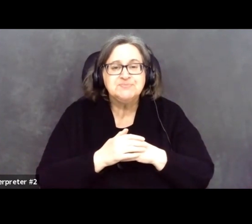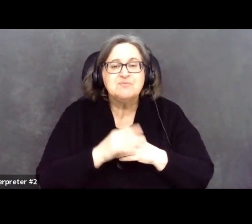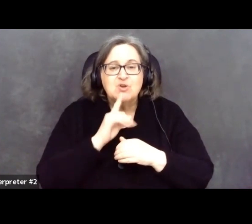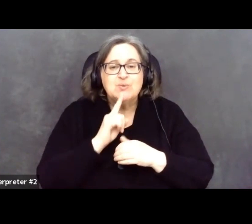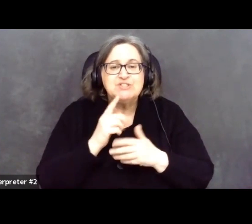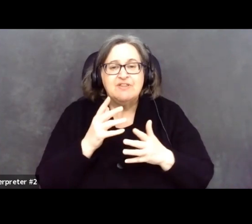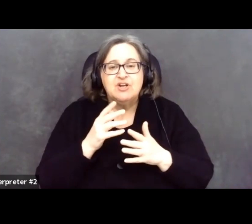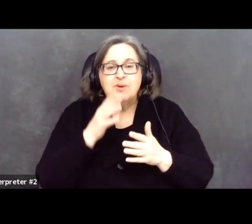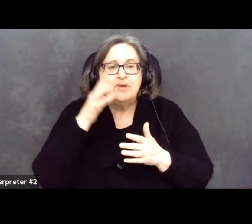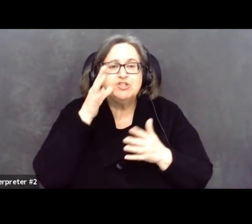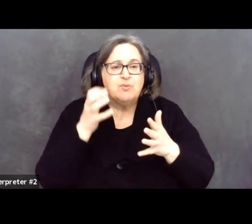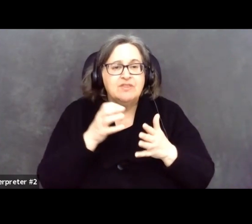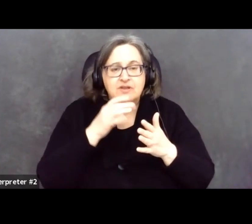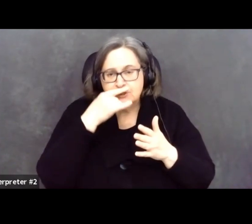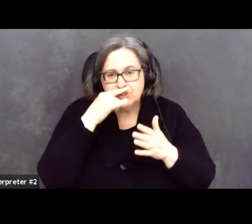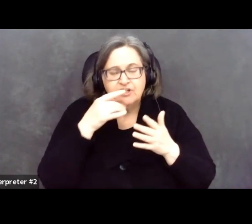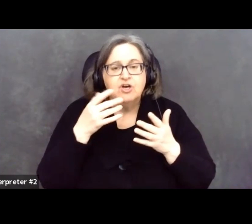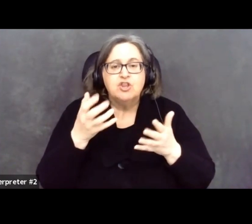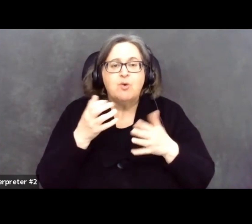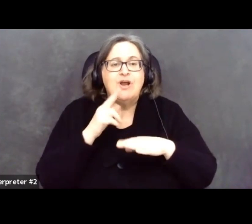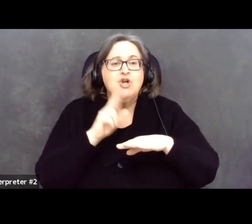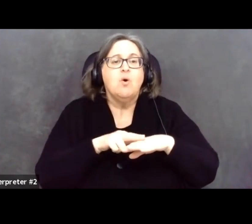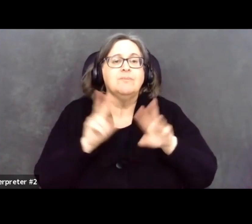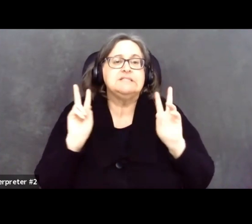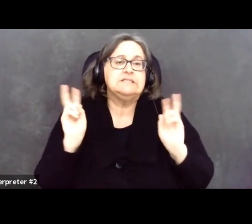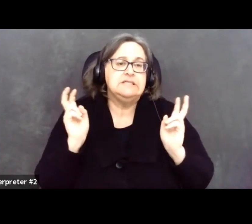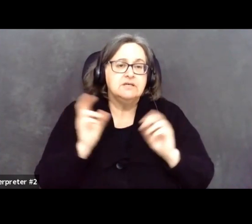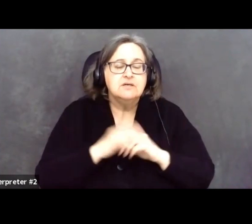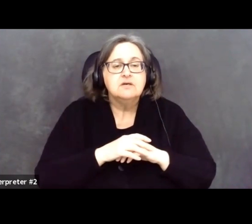Parents want their child. They want nothing more than normalcy.